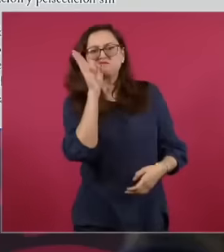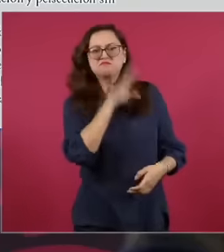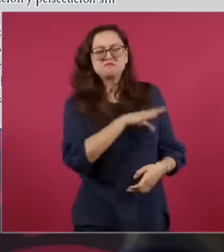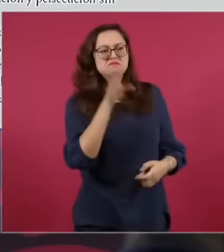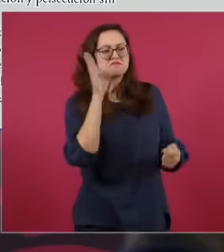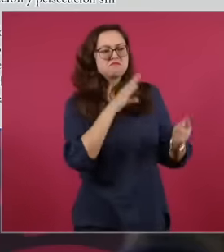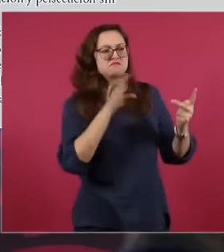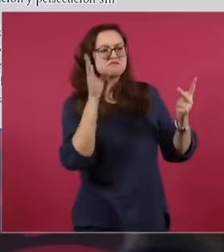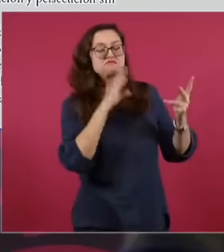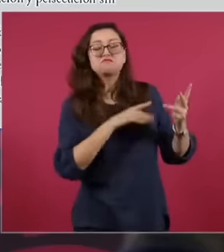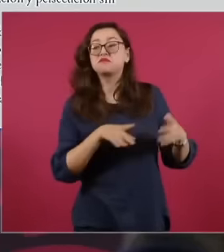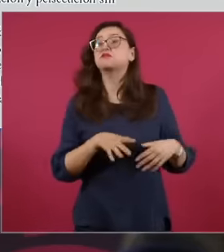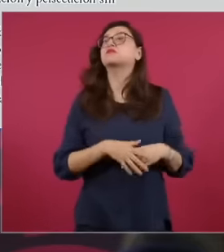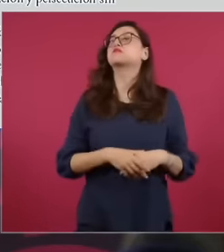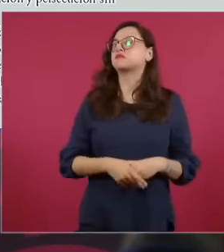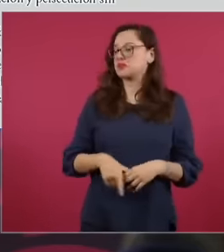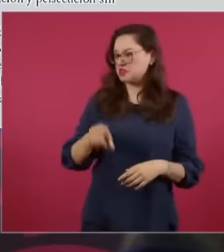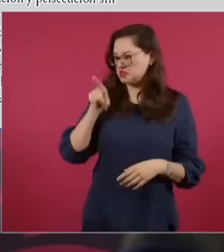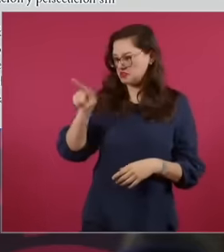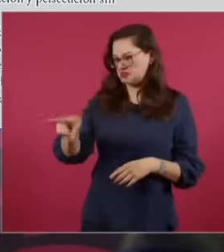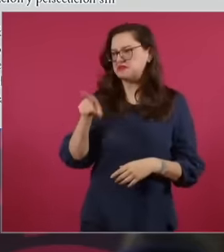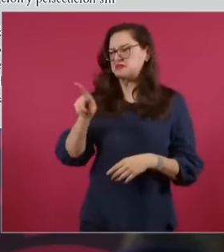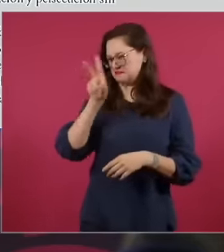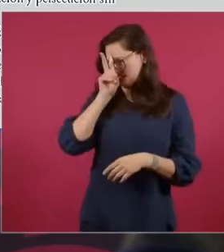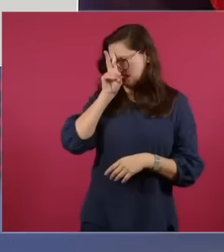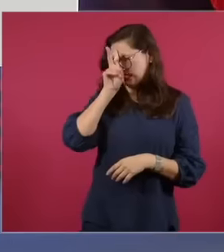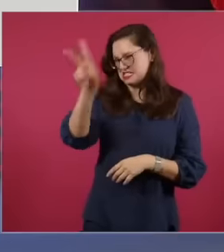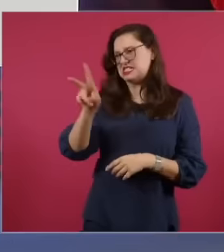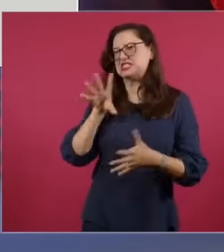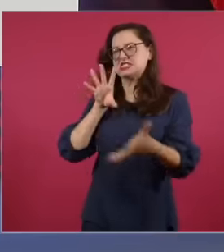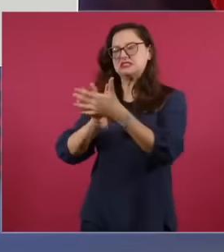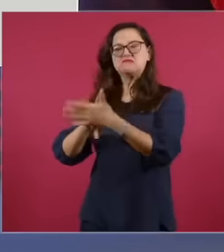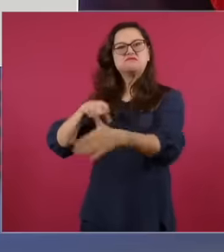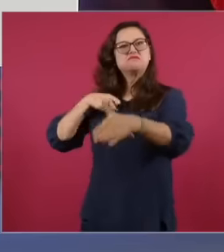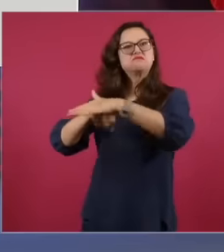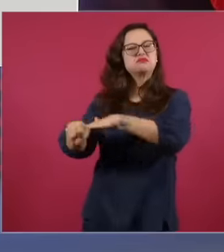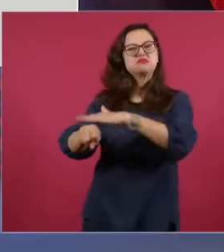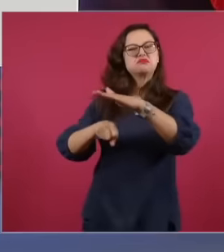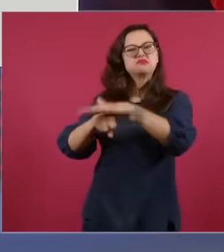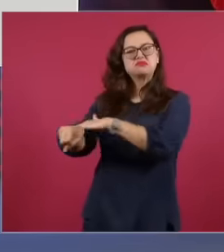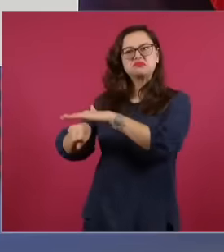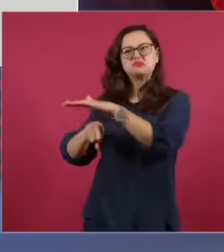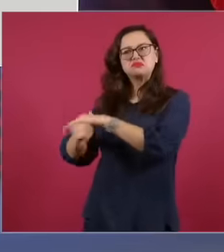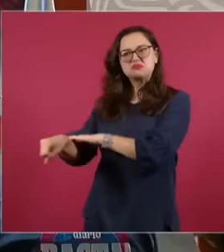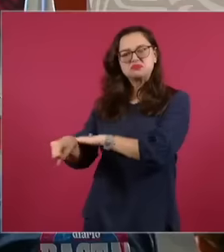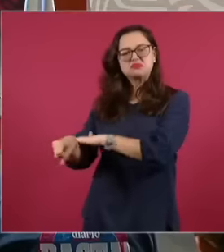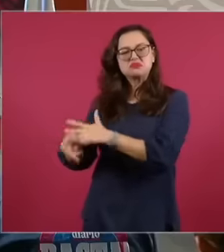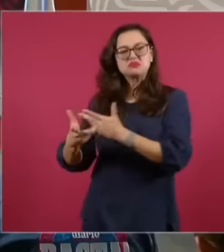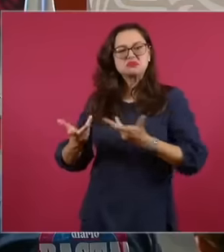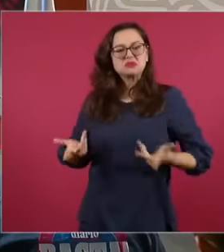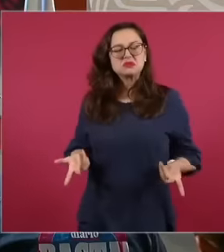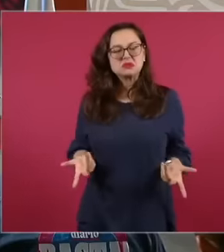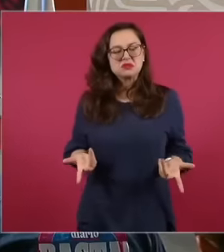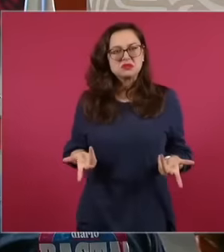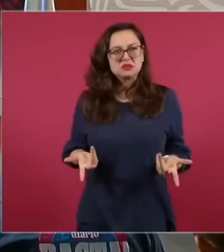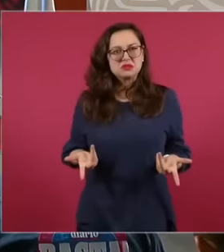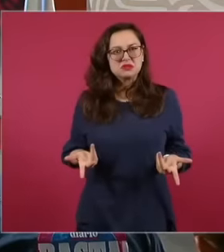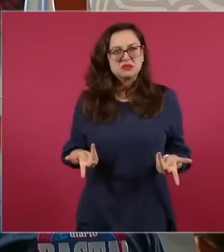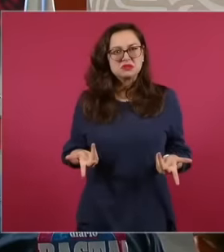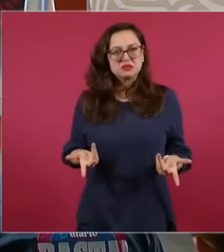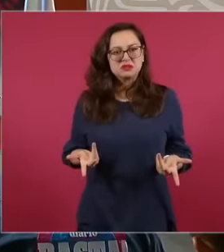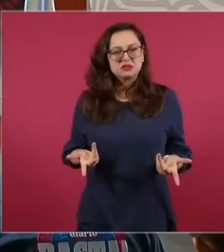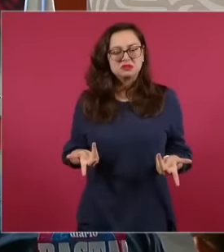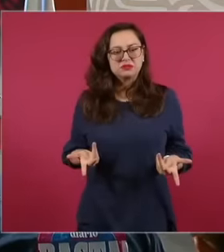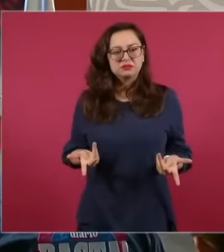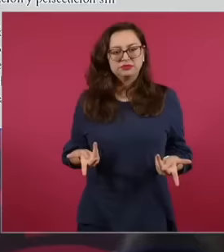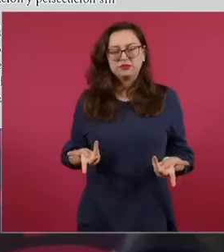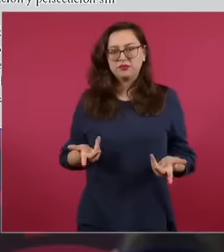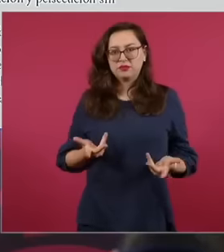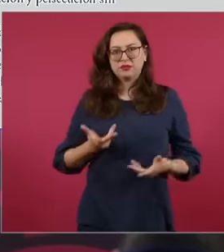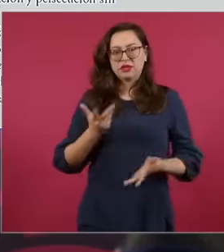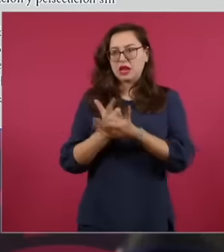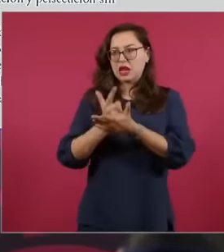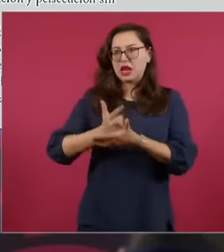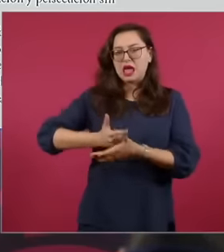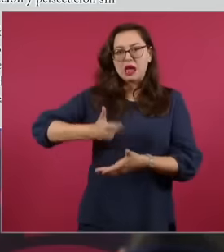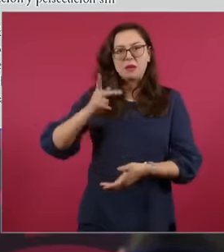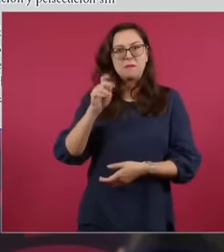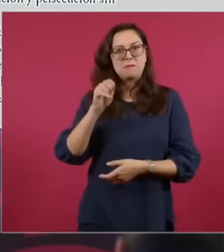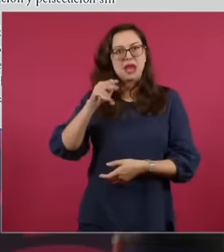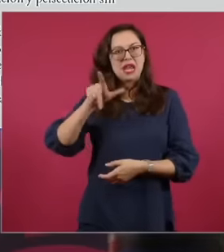accused of money laundering imprisoned in high security prisons high